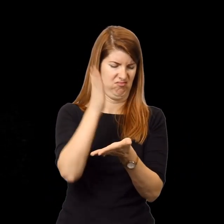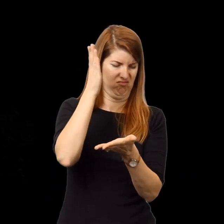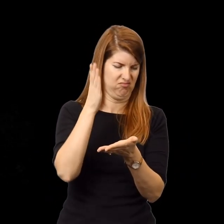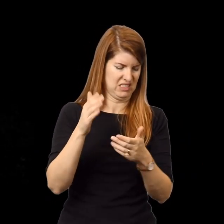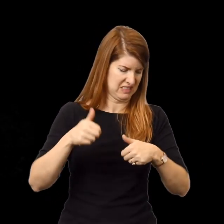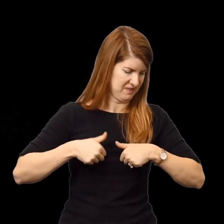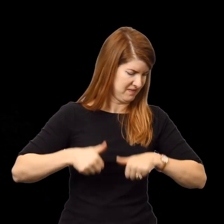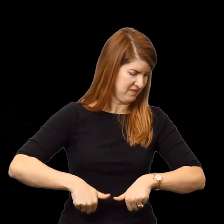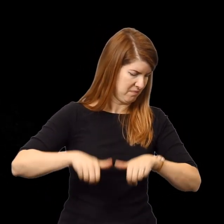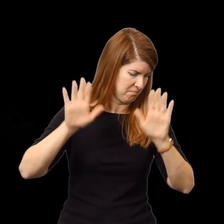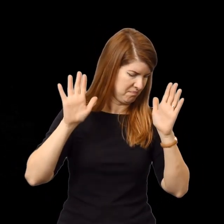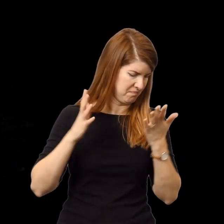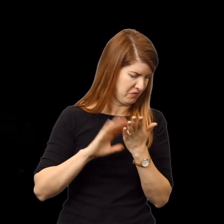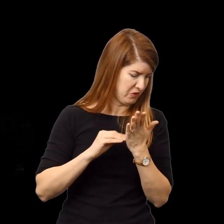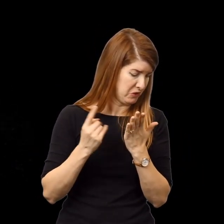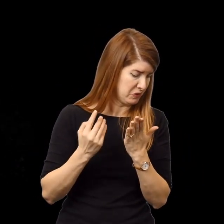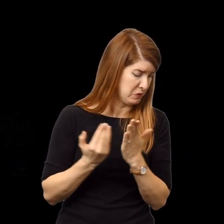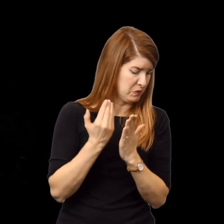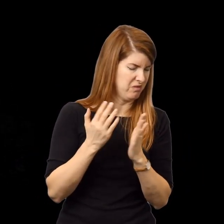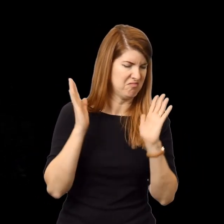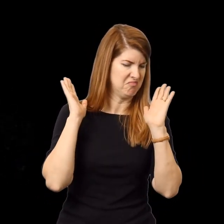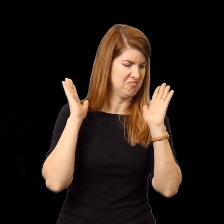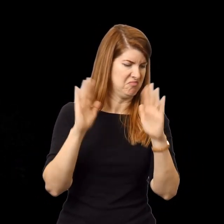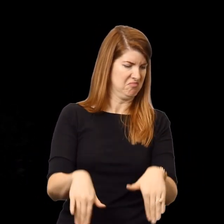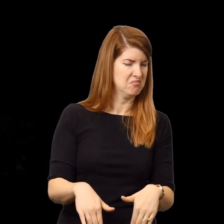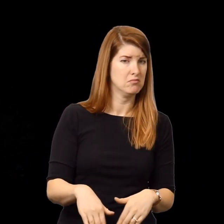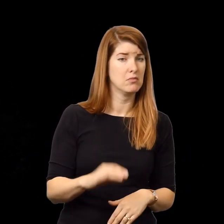and to that anymore, and so I give up on trying to learn new things.